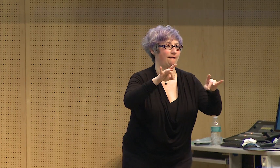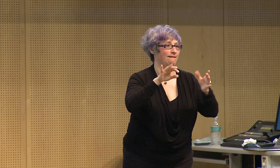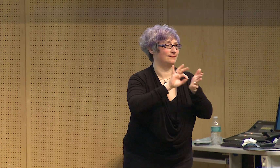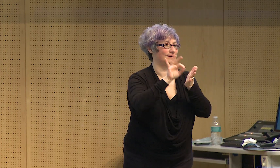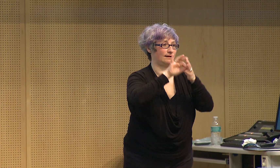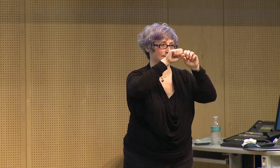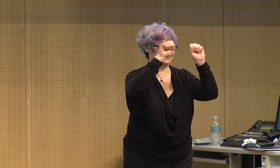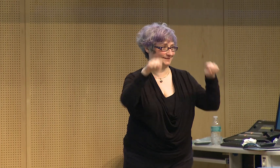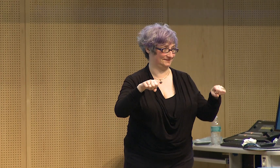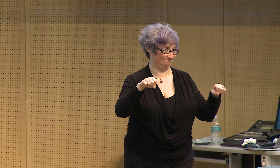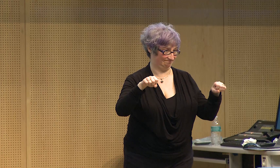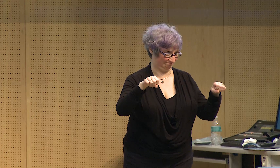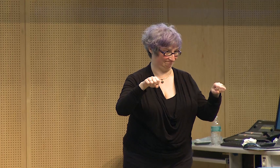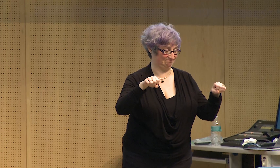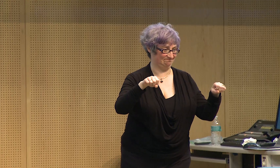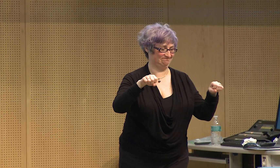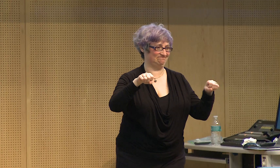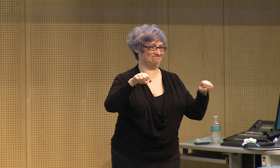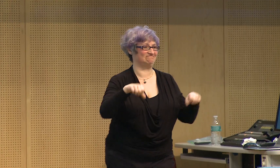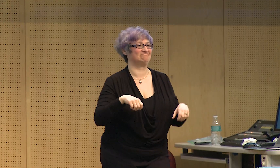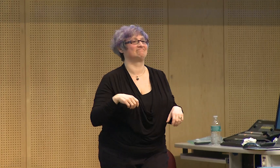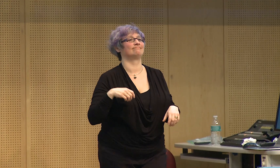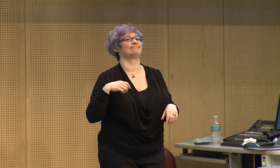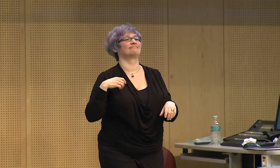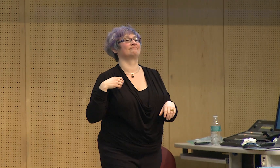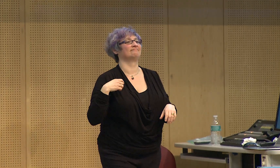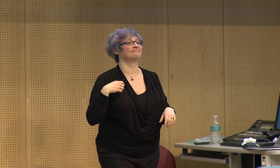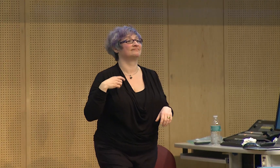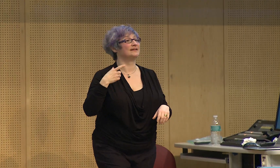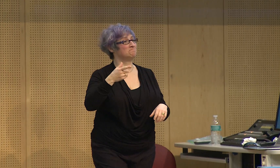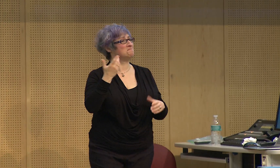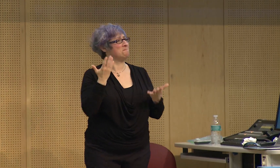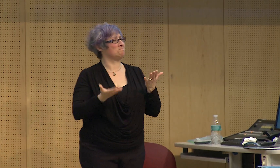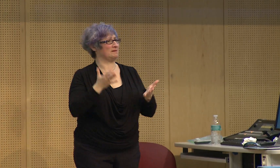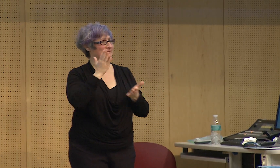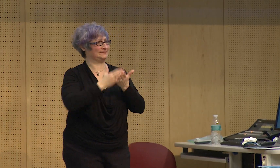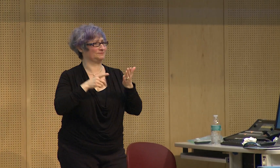I'm sure you may not remember how you acquired your own count list.